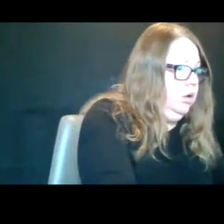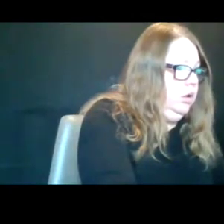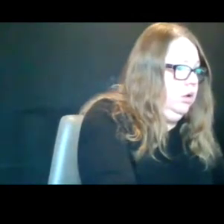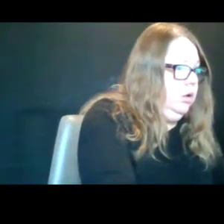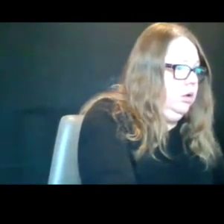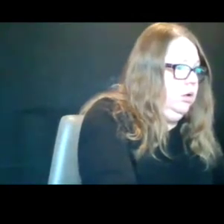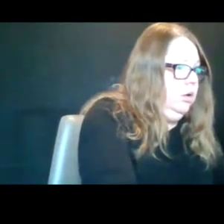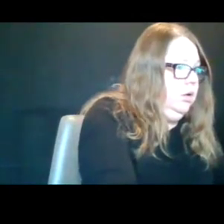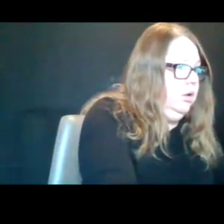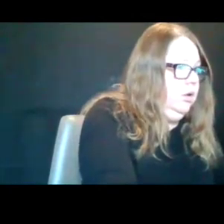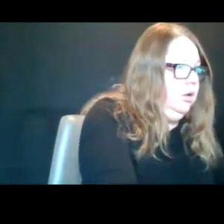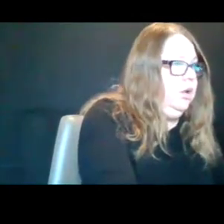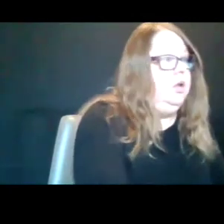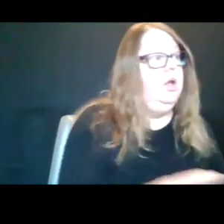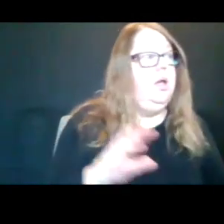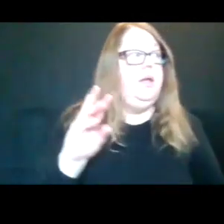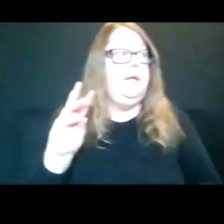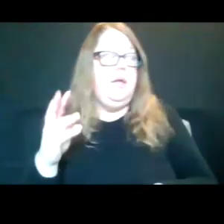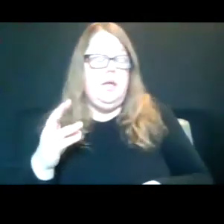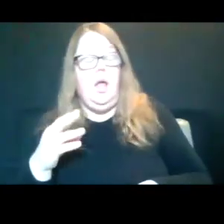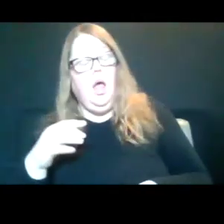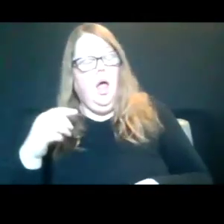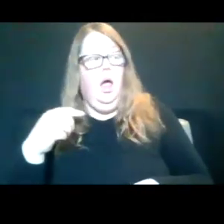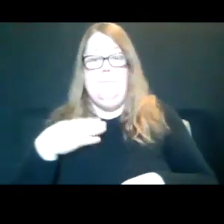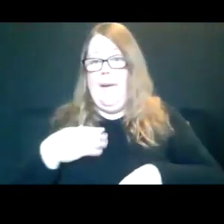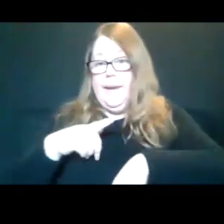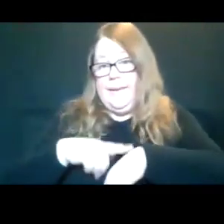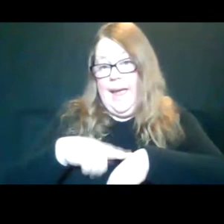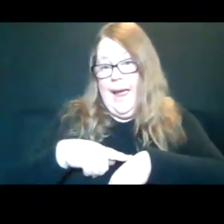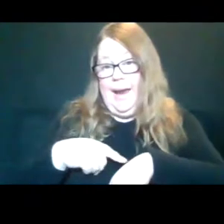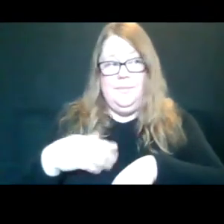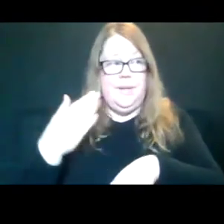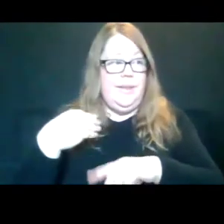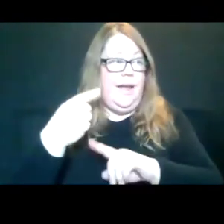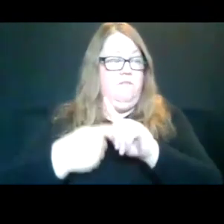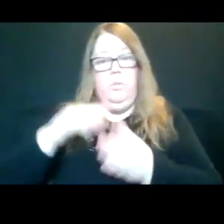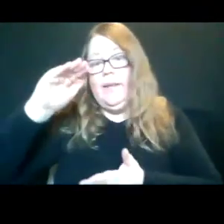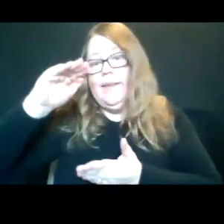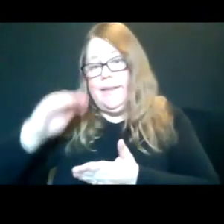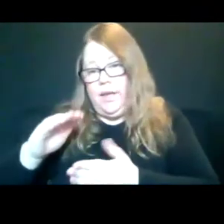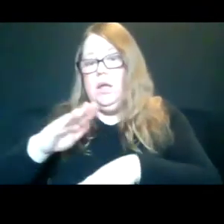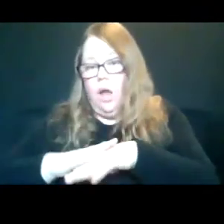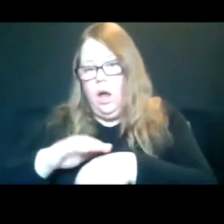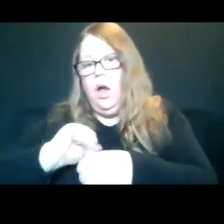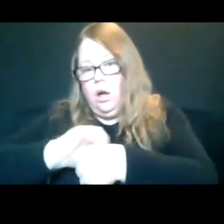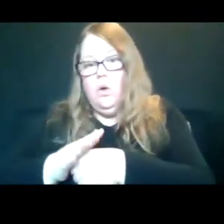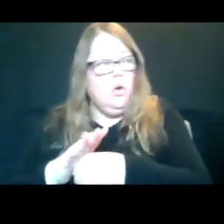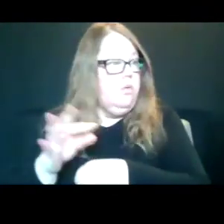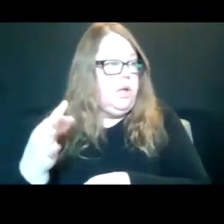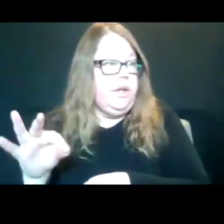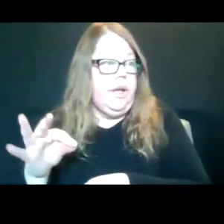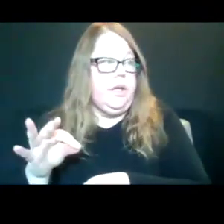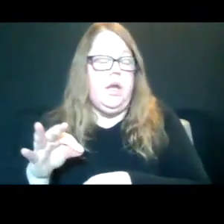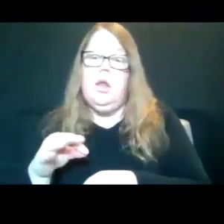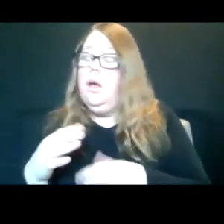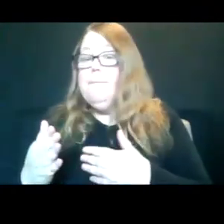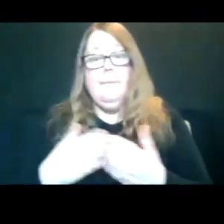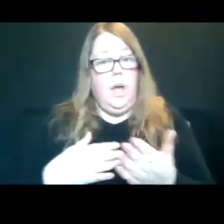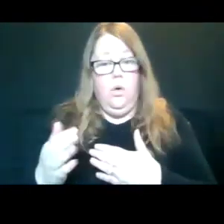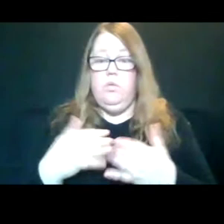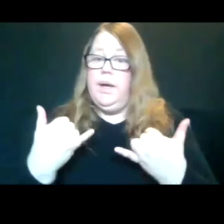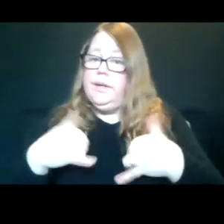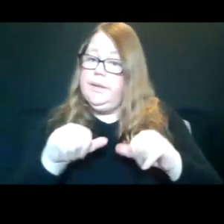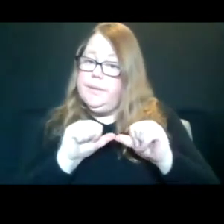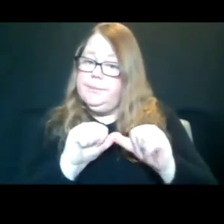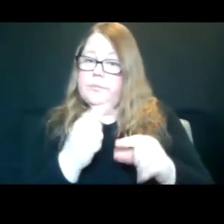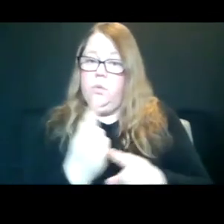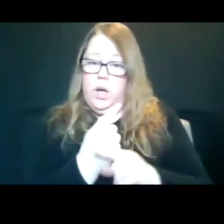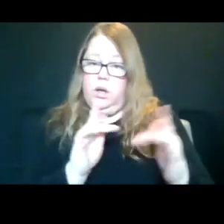Sixth While I am spending less time on COVID-19 work these days, I have remained in regular